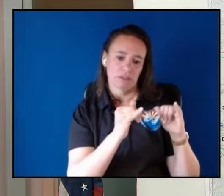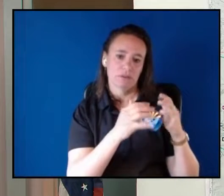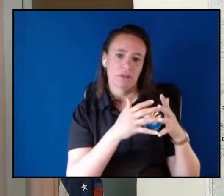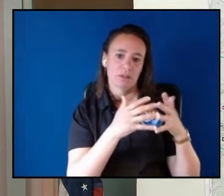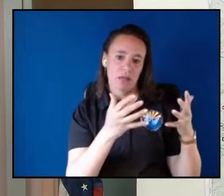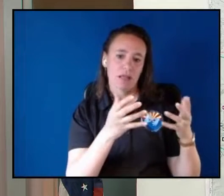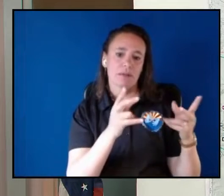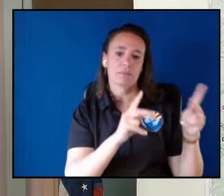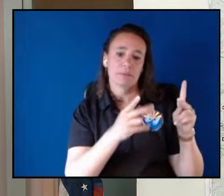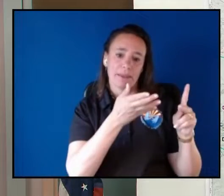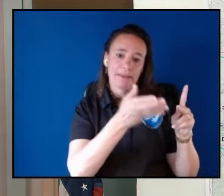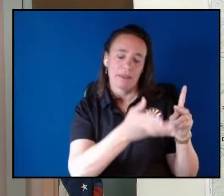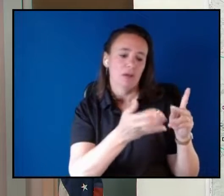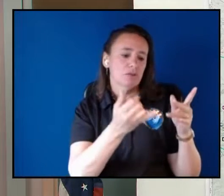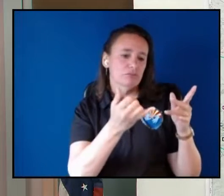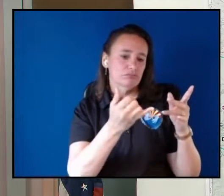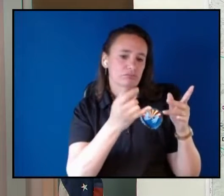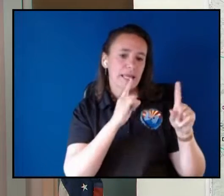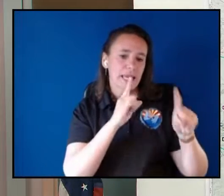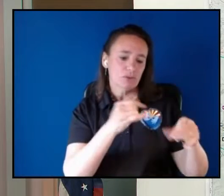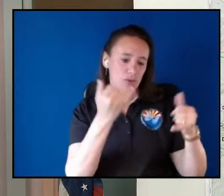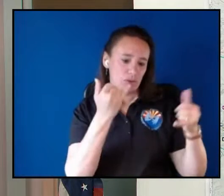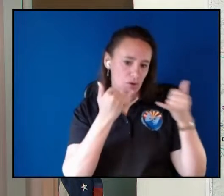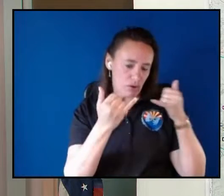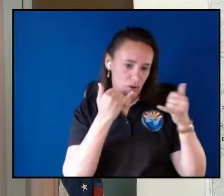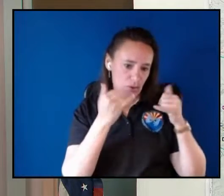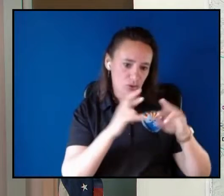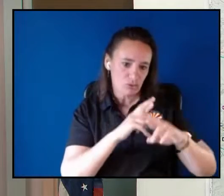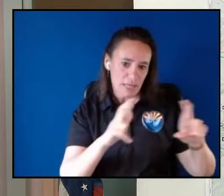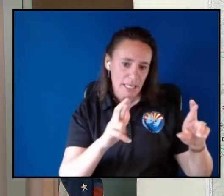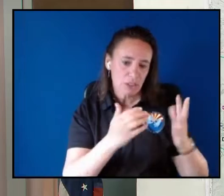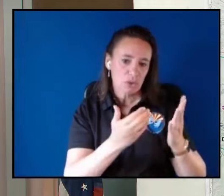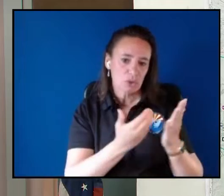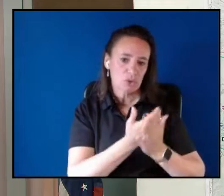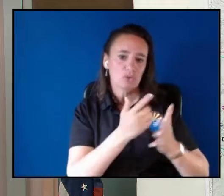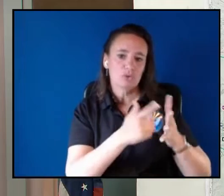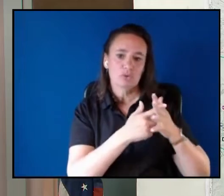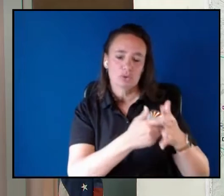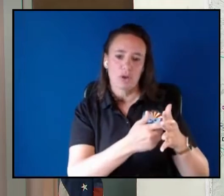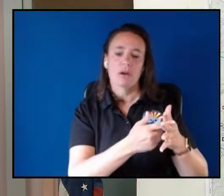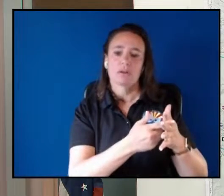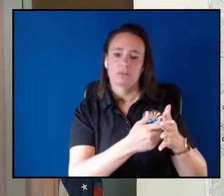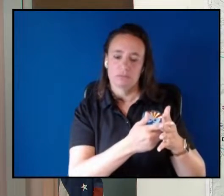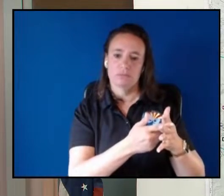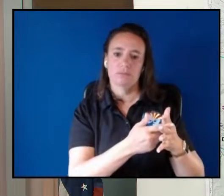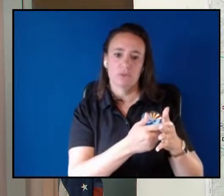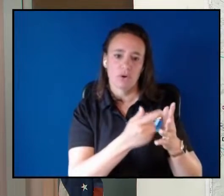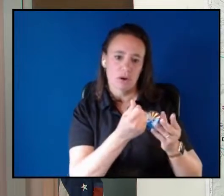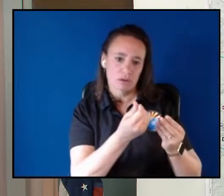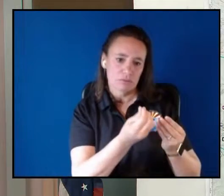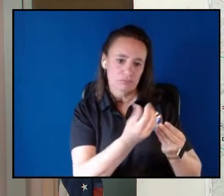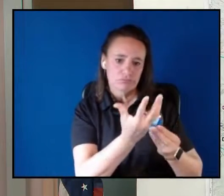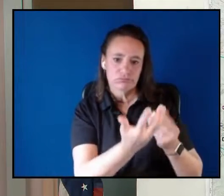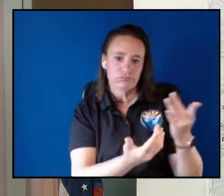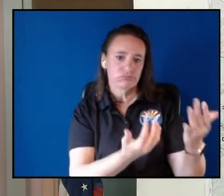ready for any new starts or any flare ups within the boundaries of the incident there. So, the work continues over